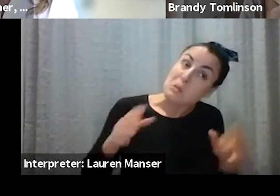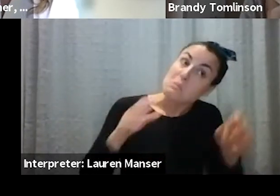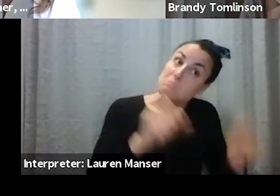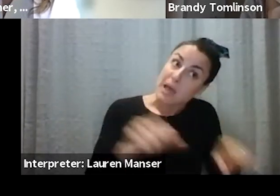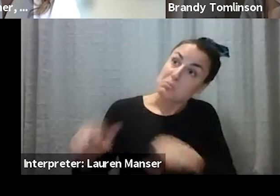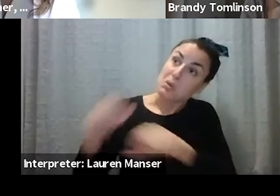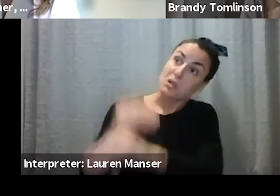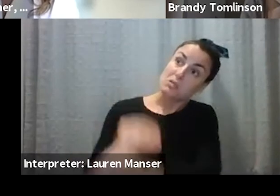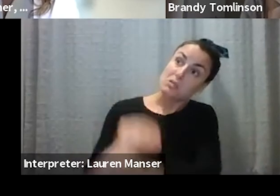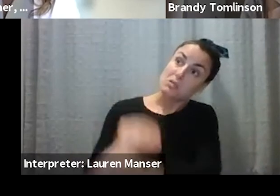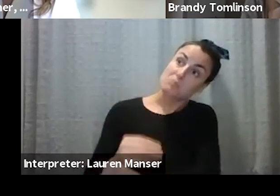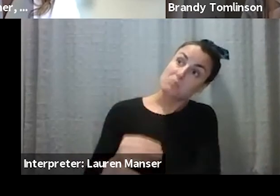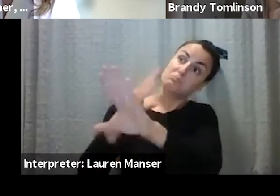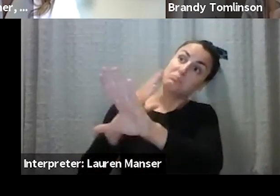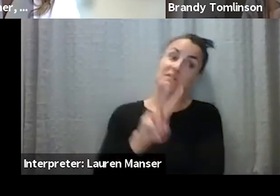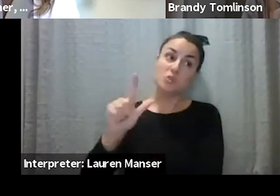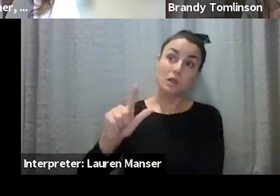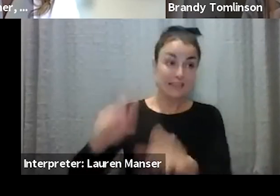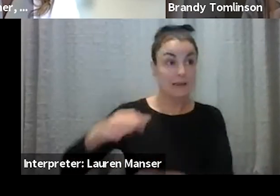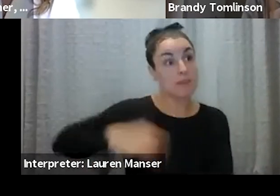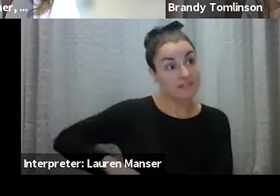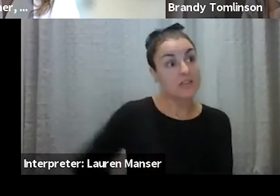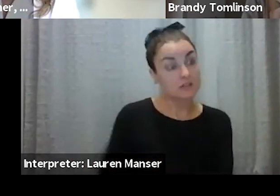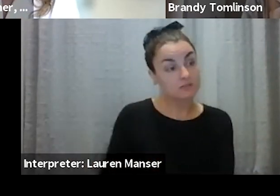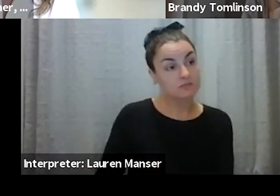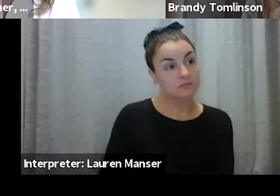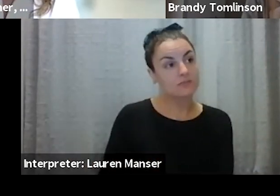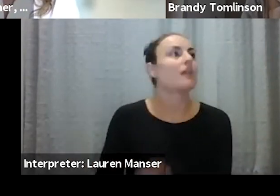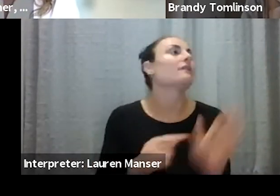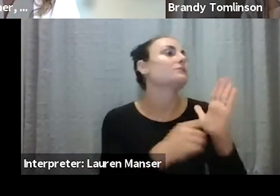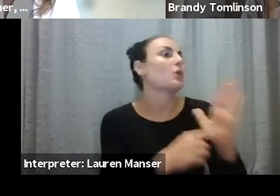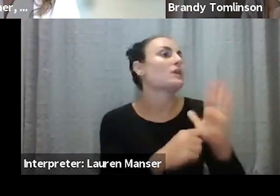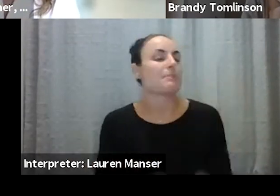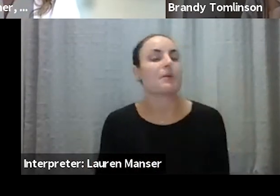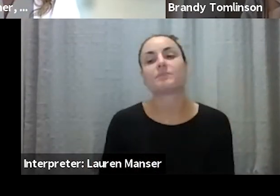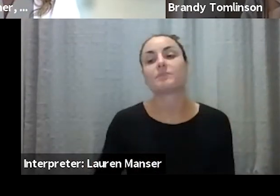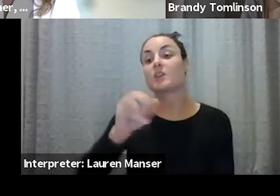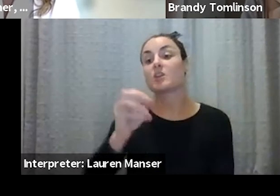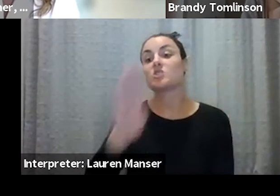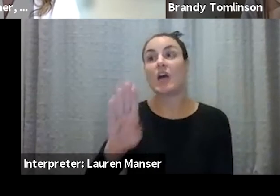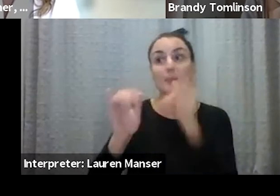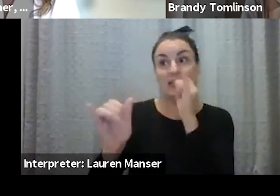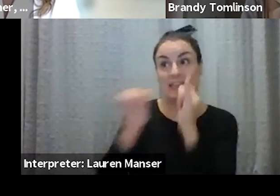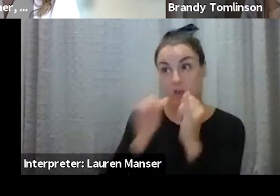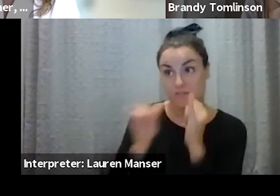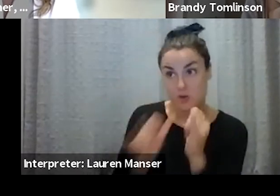in terms of things like job interviews, where maybe you don't feel comfortable disclosing right away,